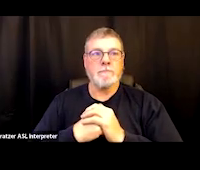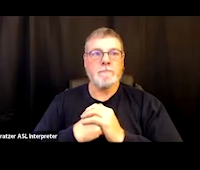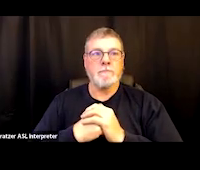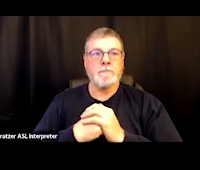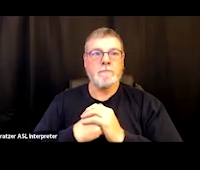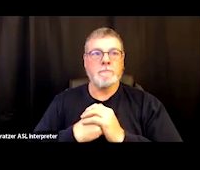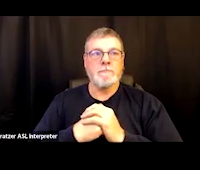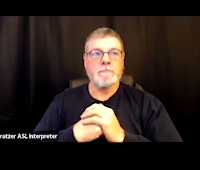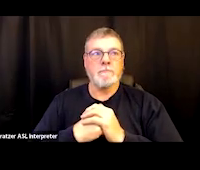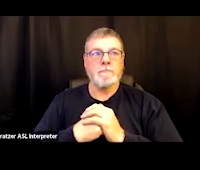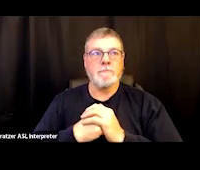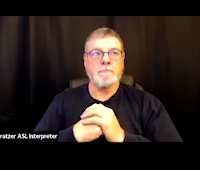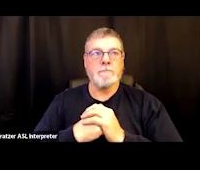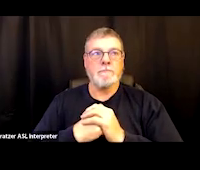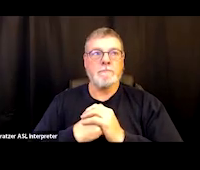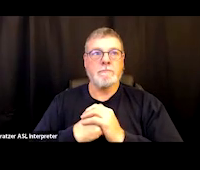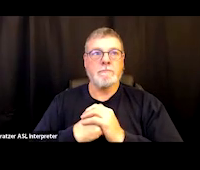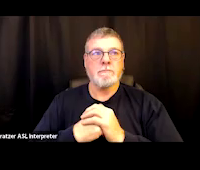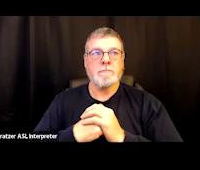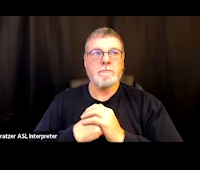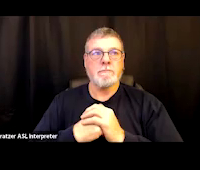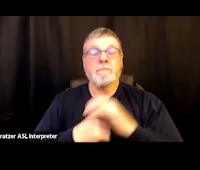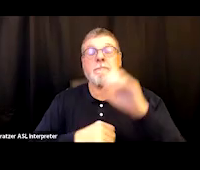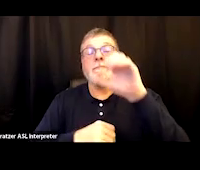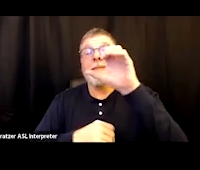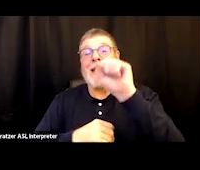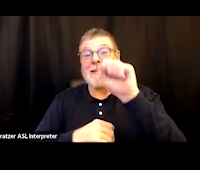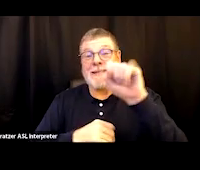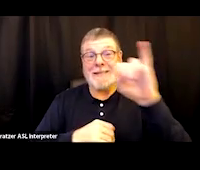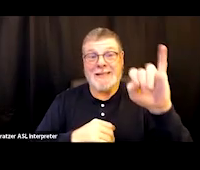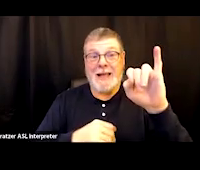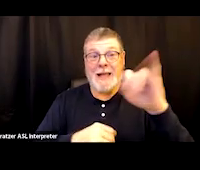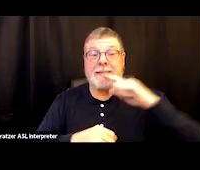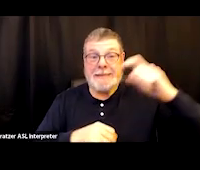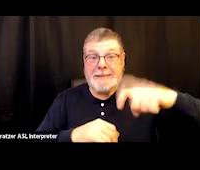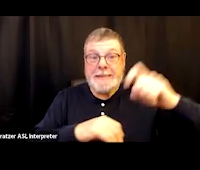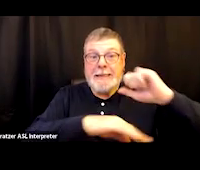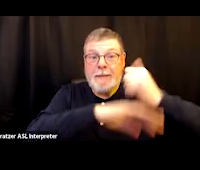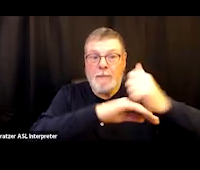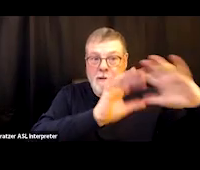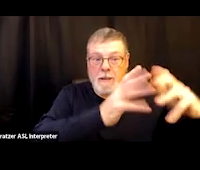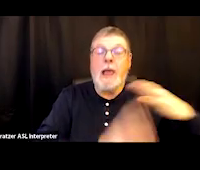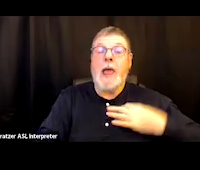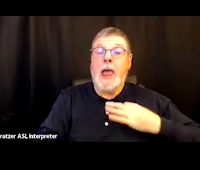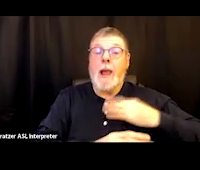All right, so SSI is needs-based, and the application for that focuses heavily on someone's income,